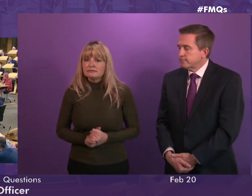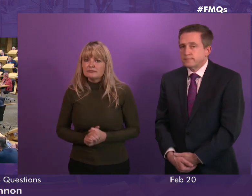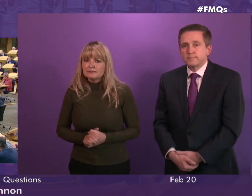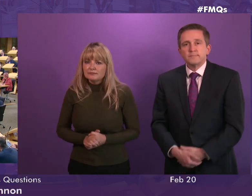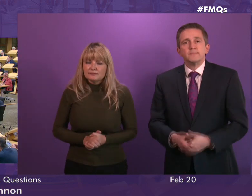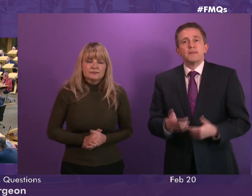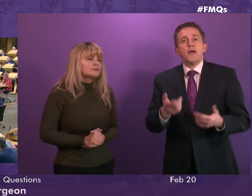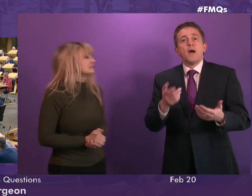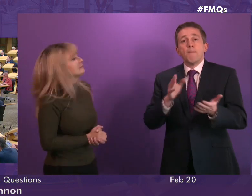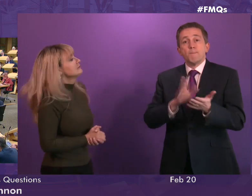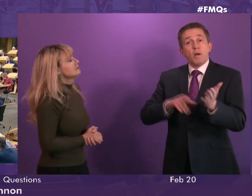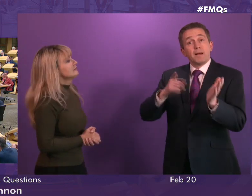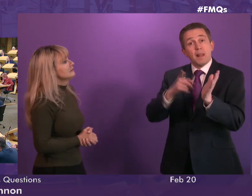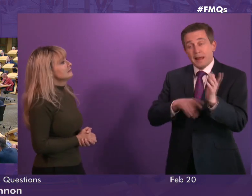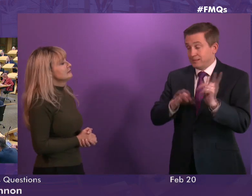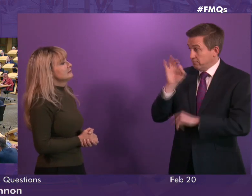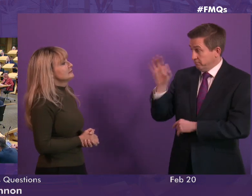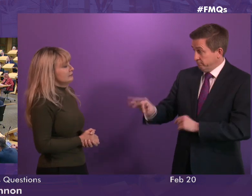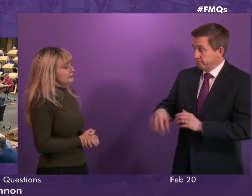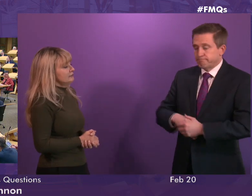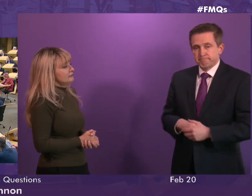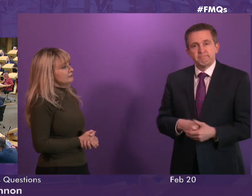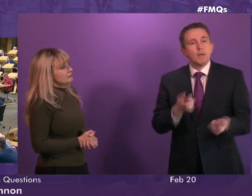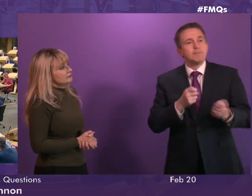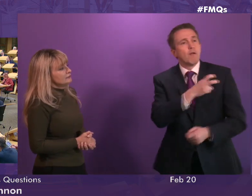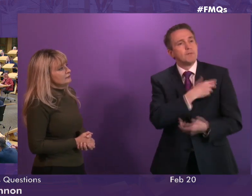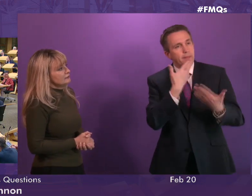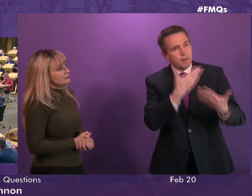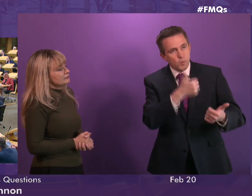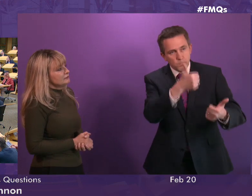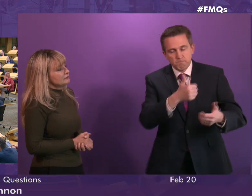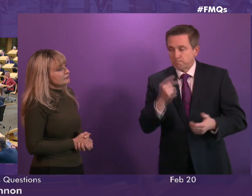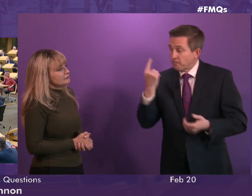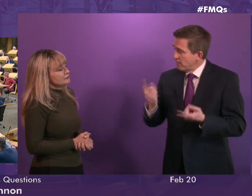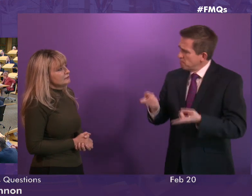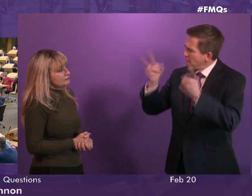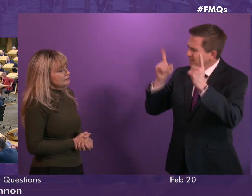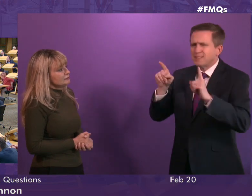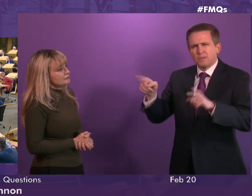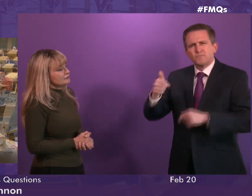Monica Lennon (Central Scotland) (Lab): The First Minister is aware that thousands